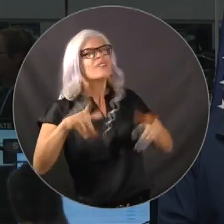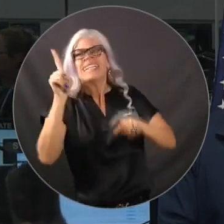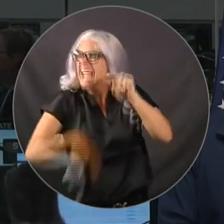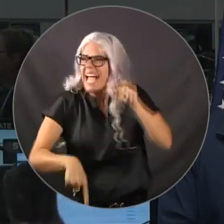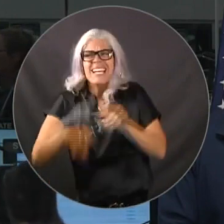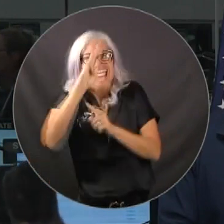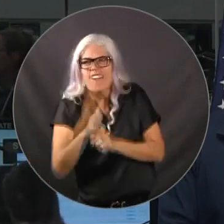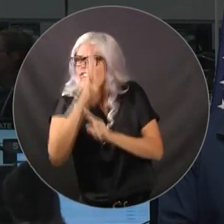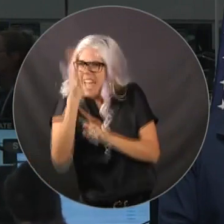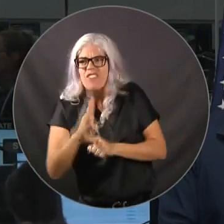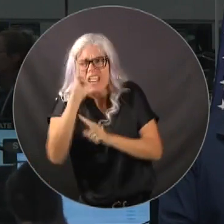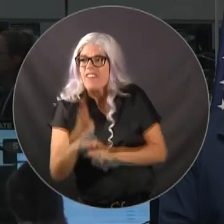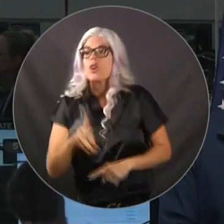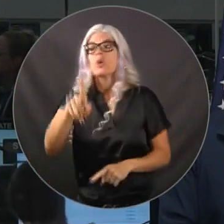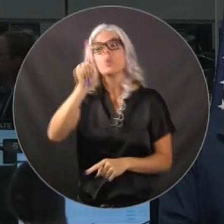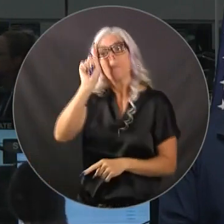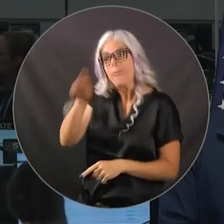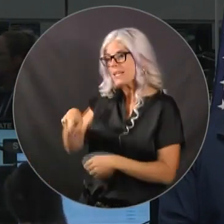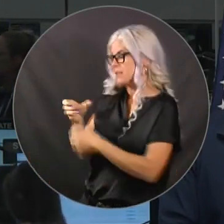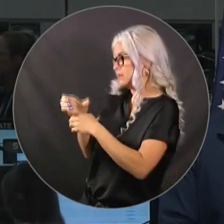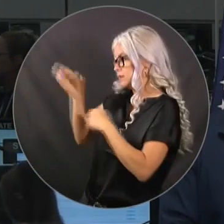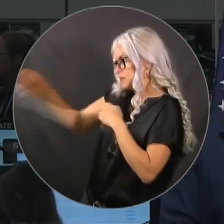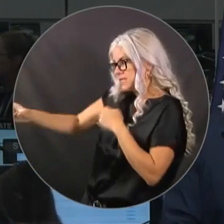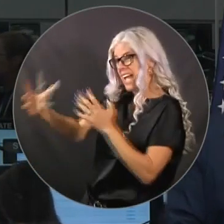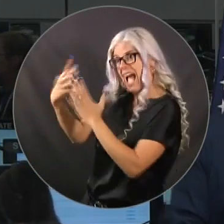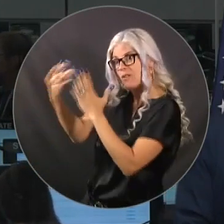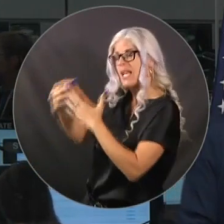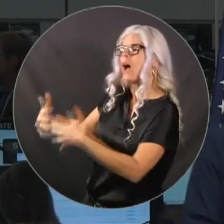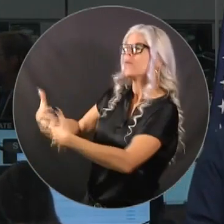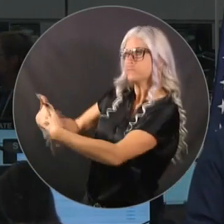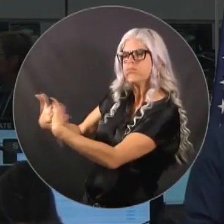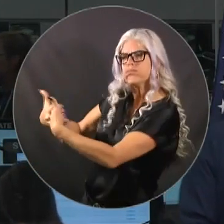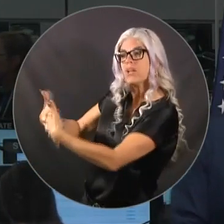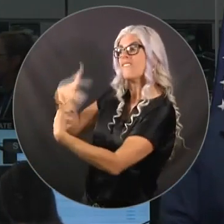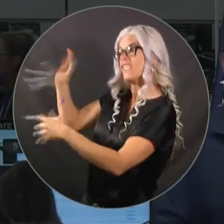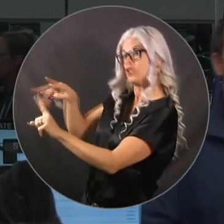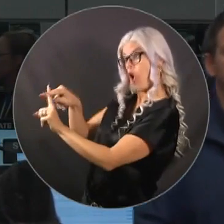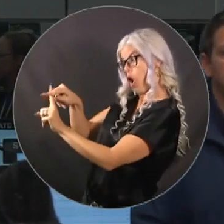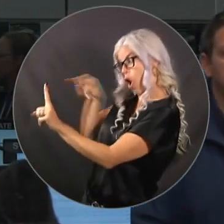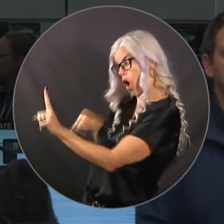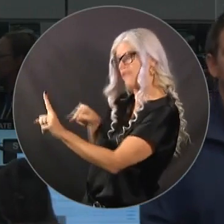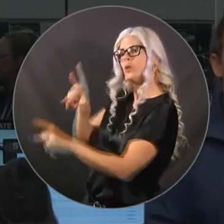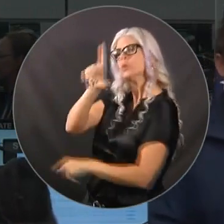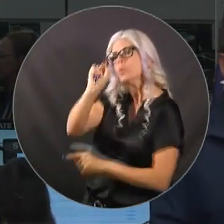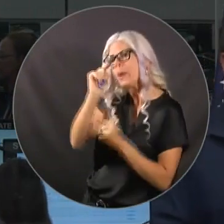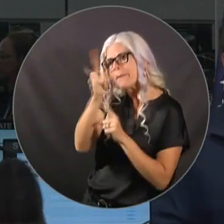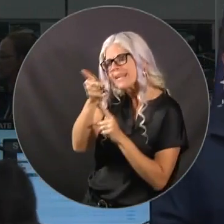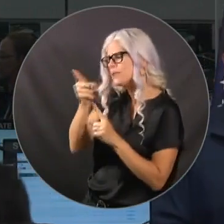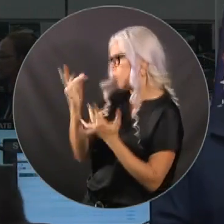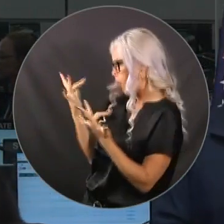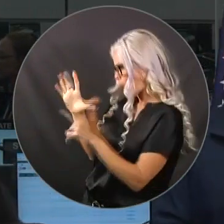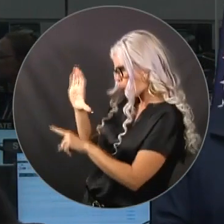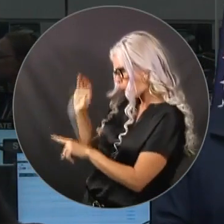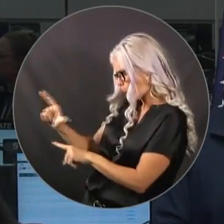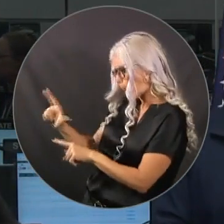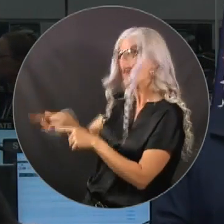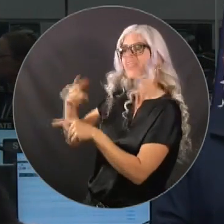down time before refuelin By keeping the generators